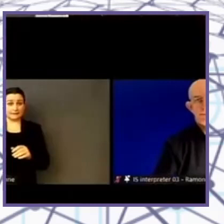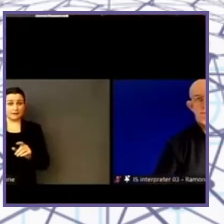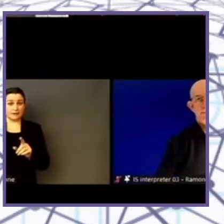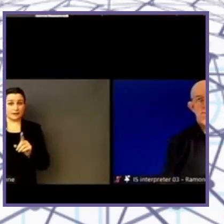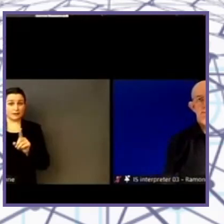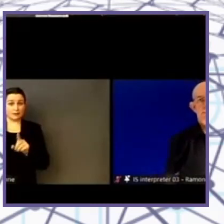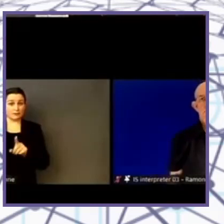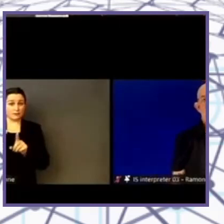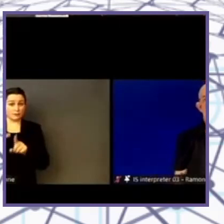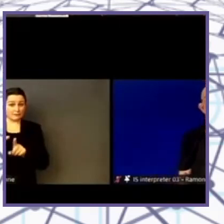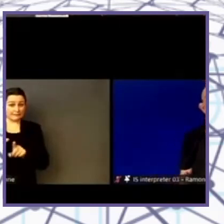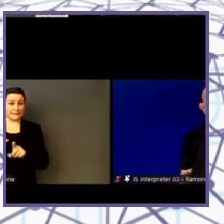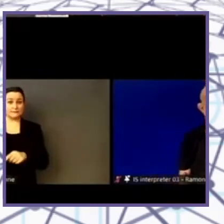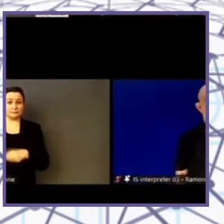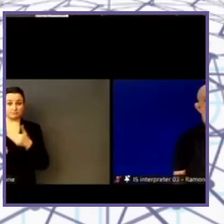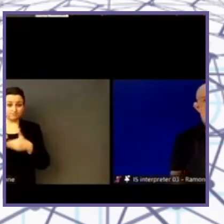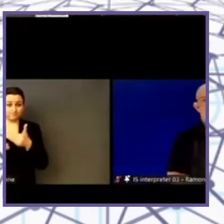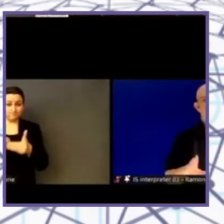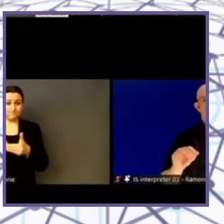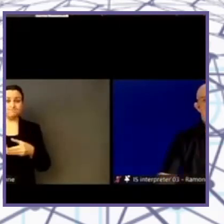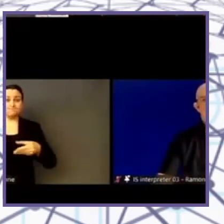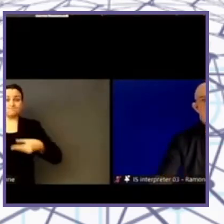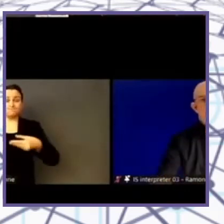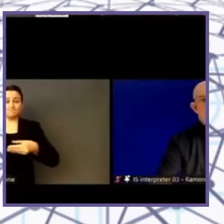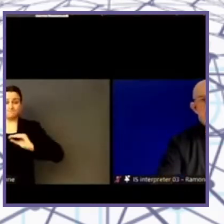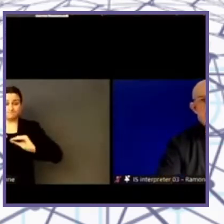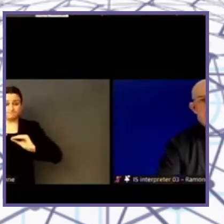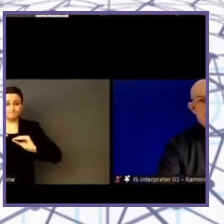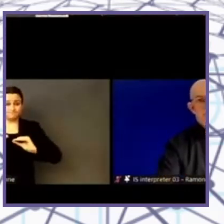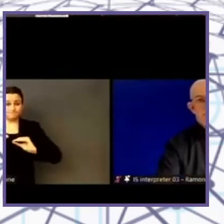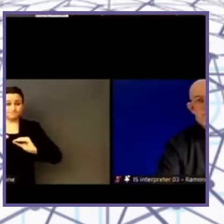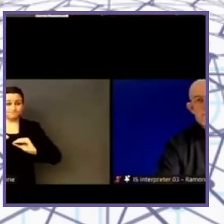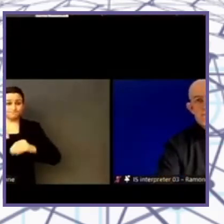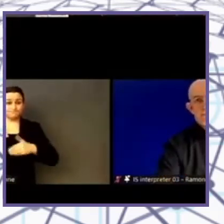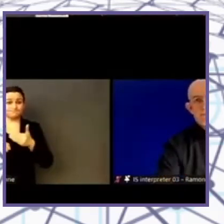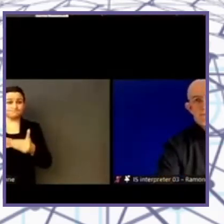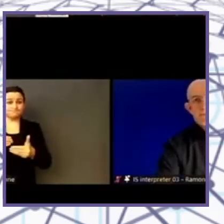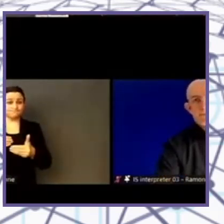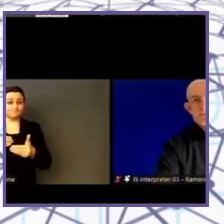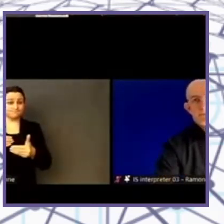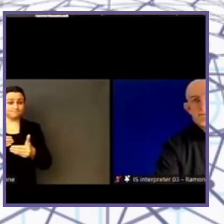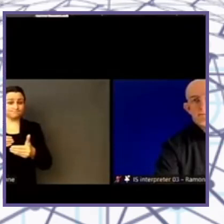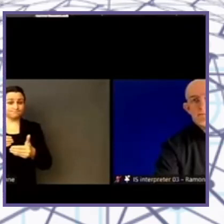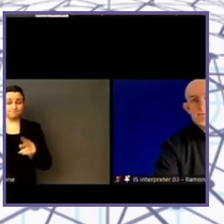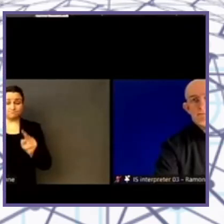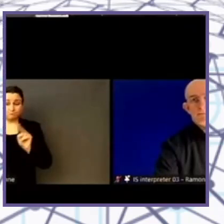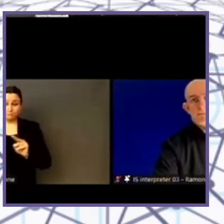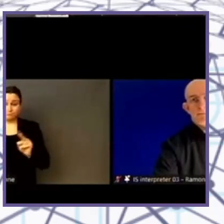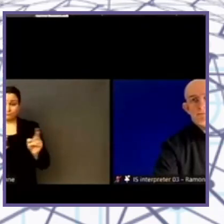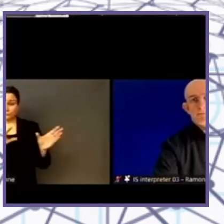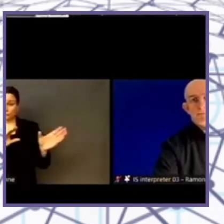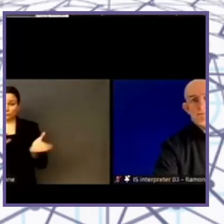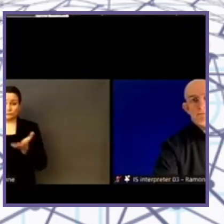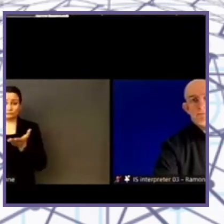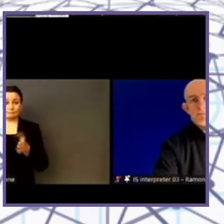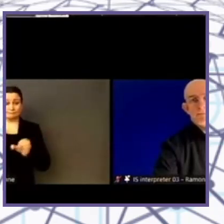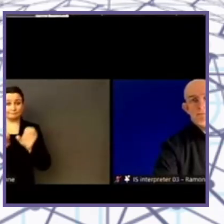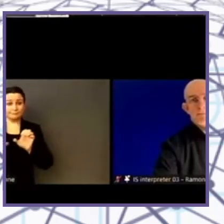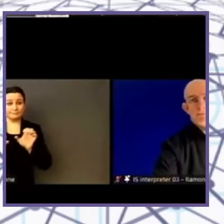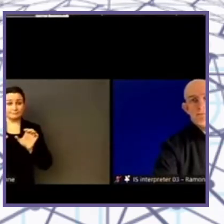and user manuals, seminars and workshop facilitation, monitoring tools, evaluations, concept papers,